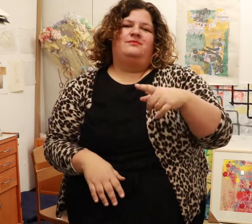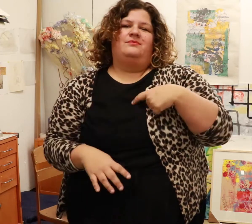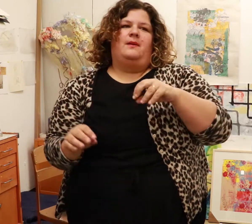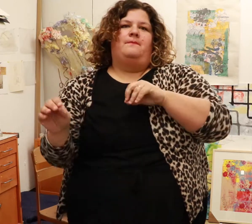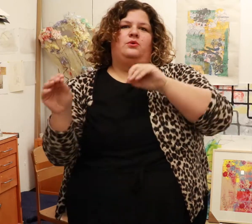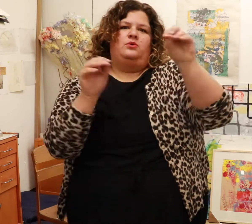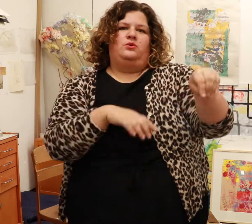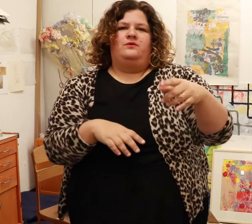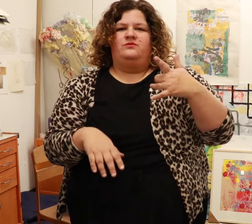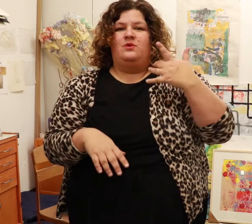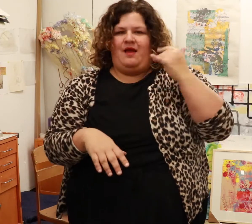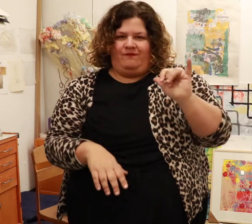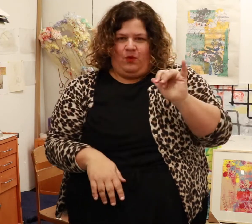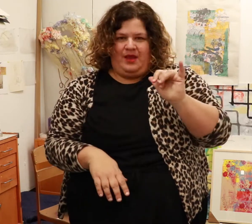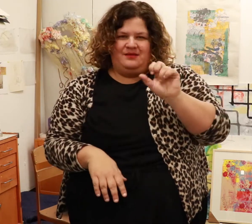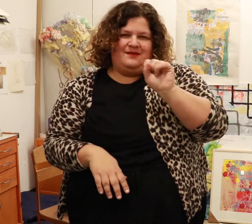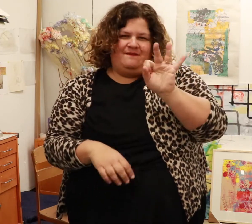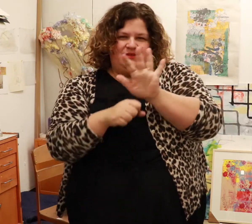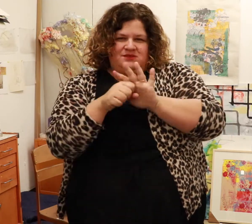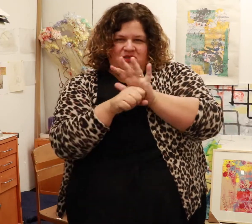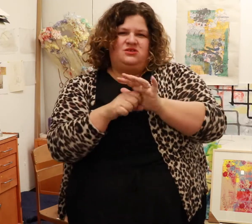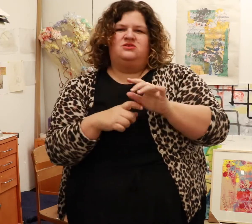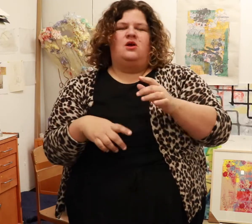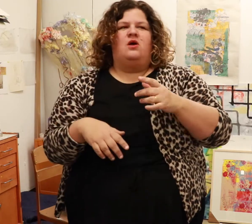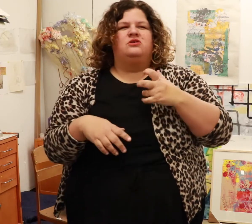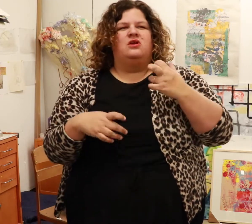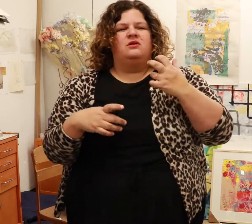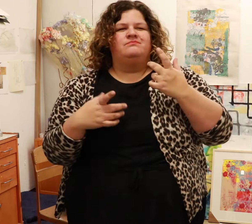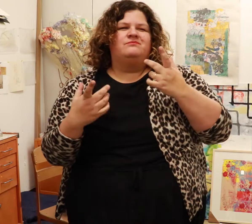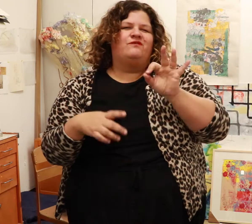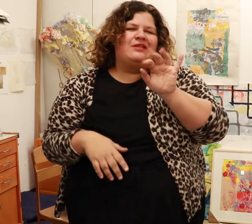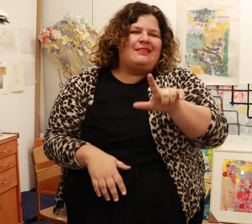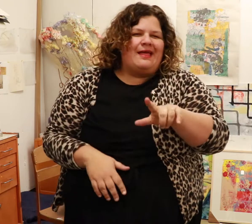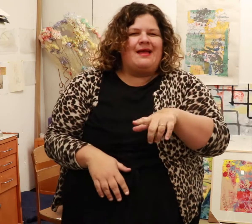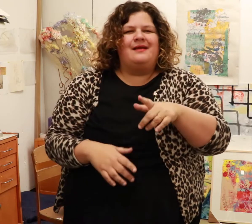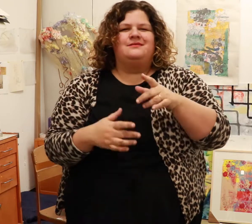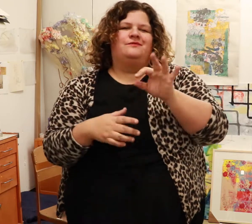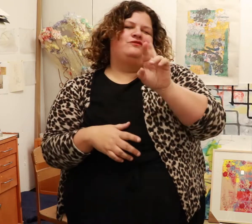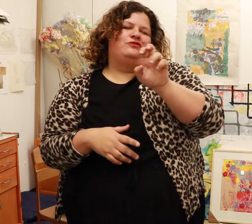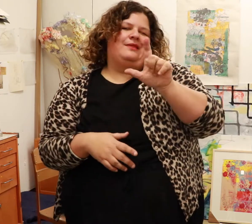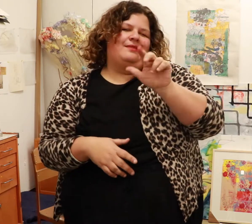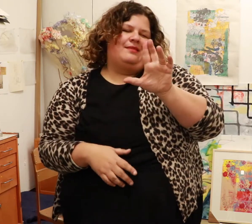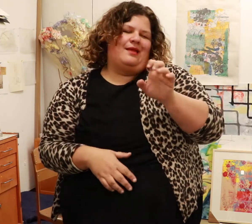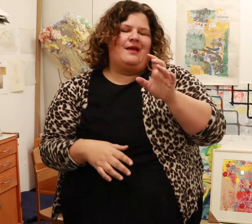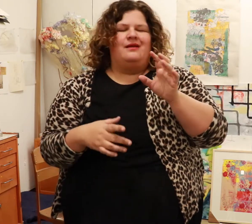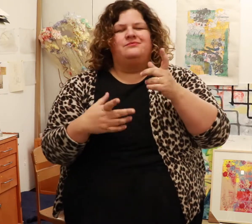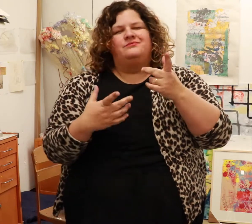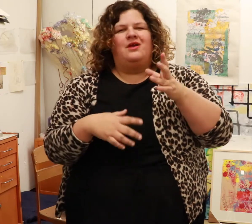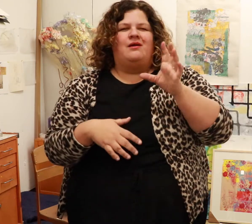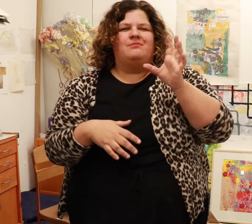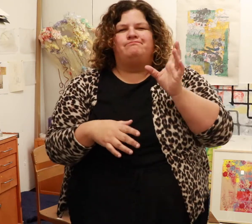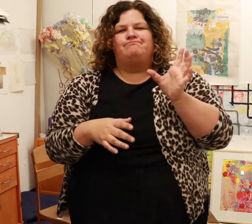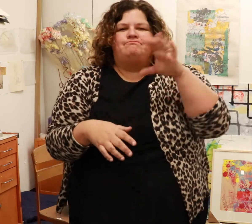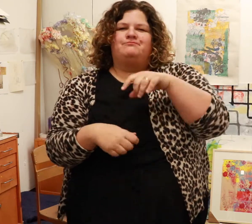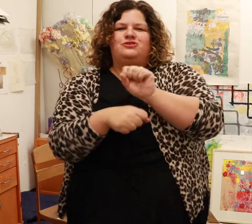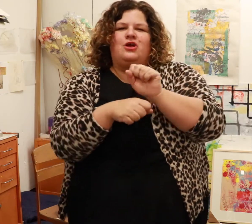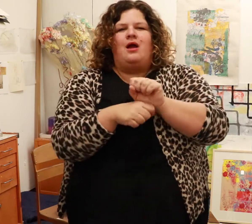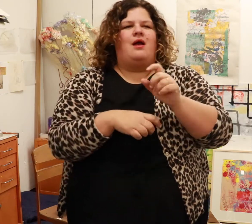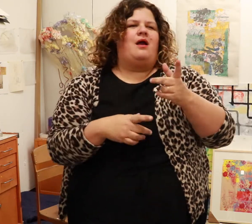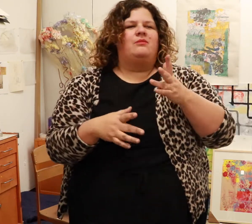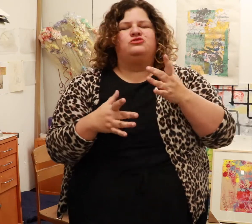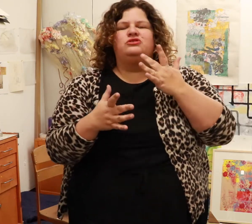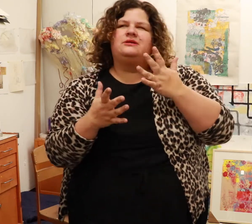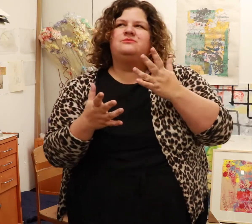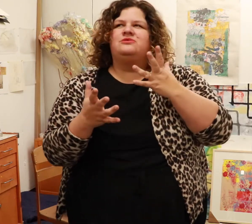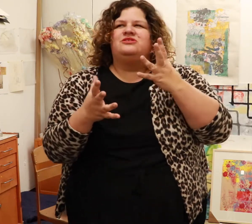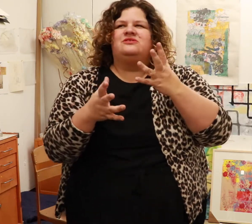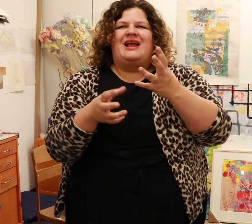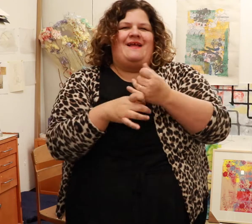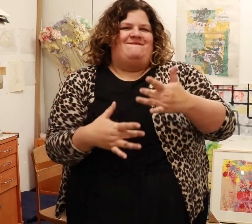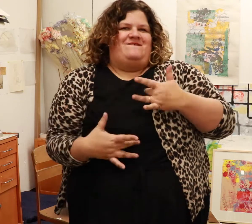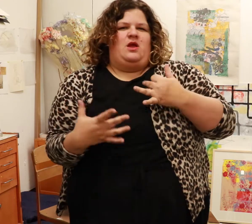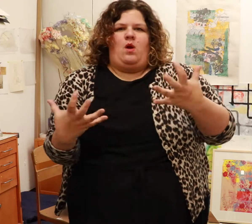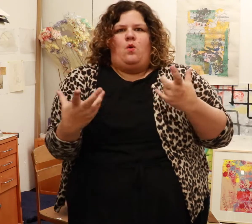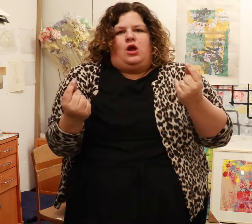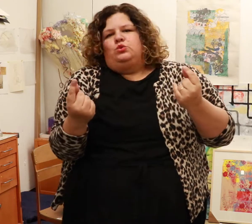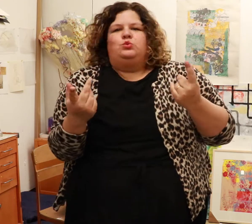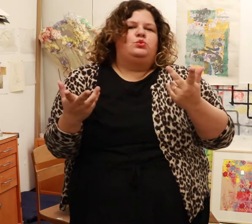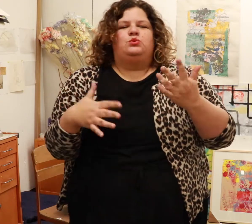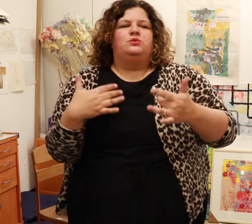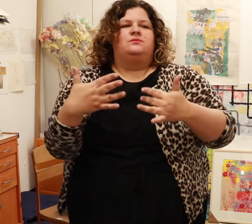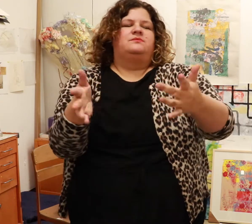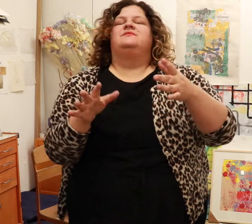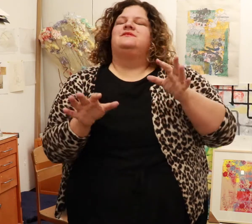I moved to San Francisco, California and I freelanced awhile to get a feel of what I wanted to do.